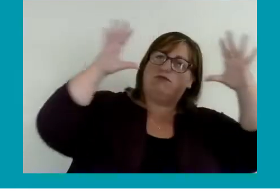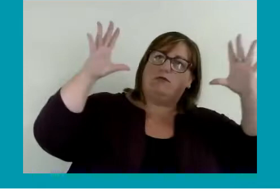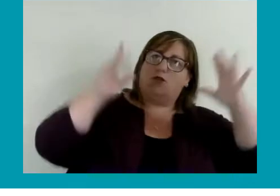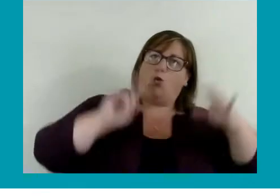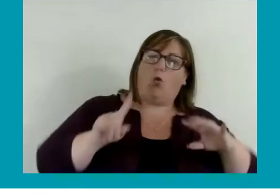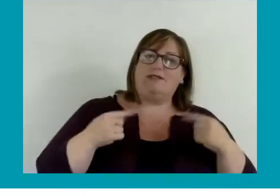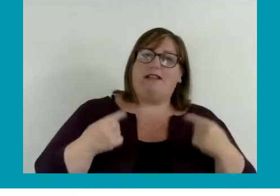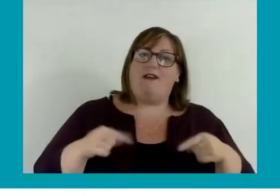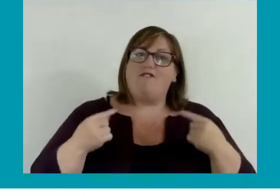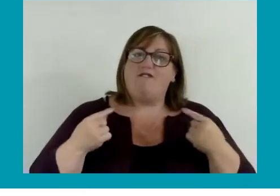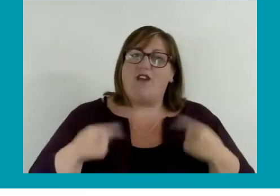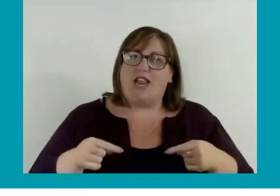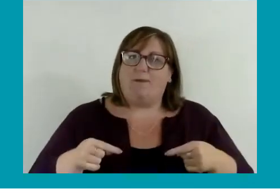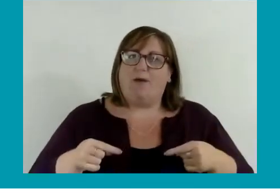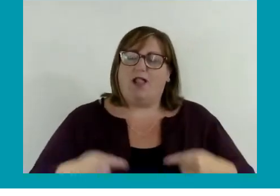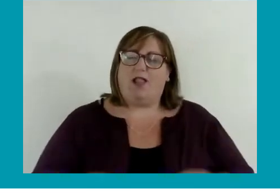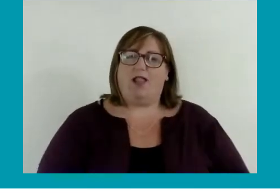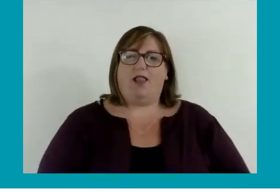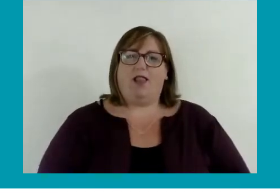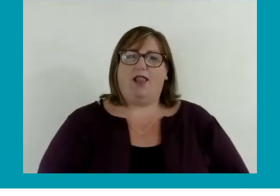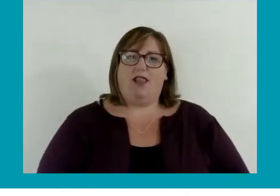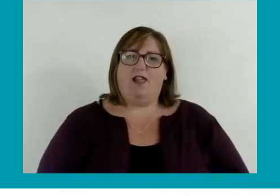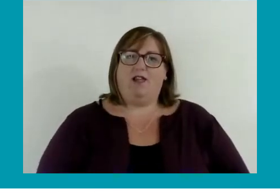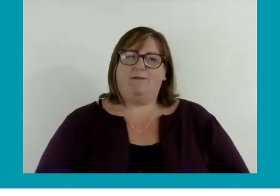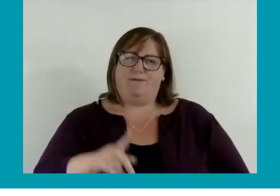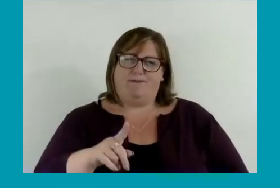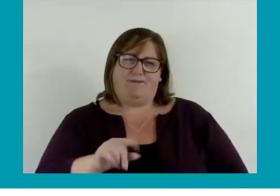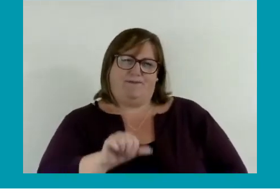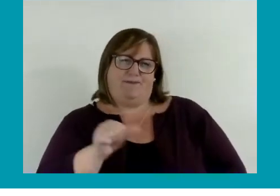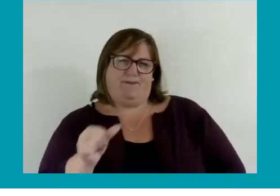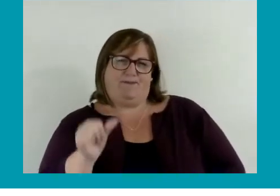i'm going to stay with you for a little while i want to know you know because obviously you've got